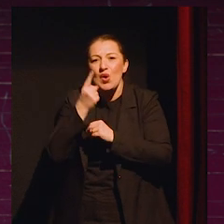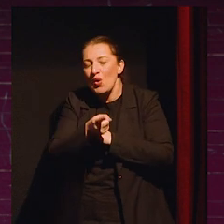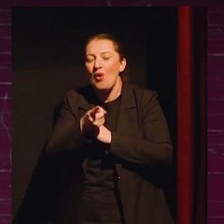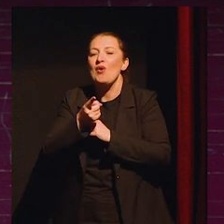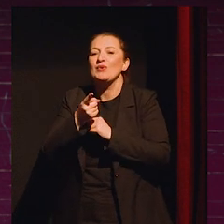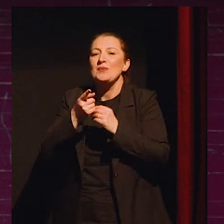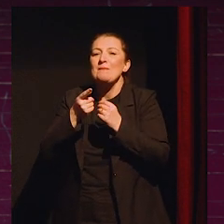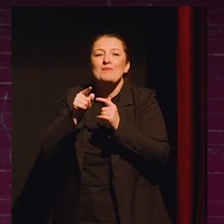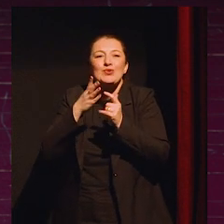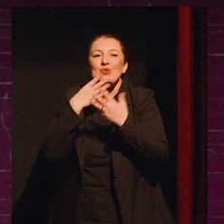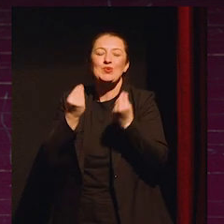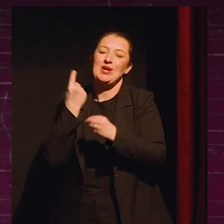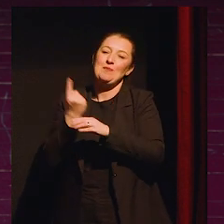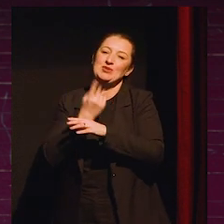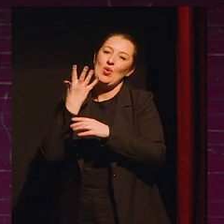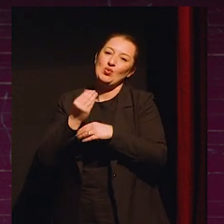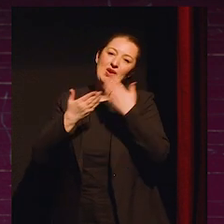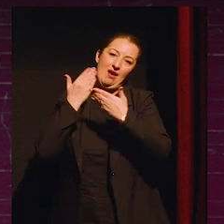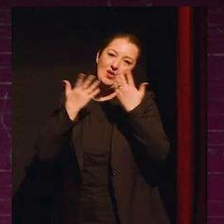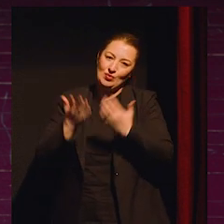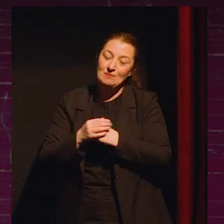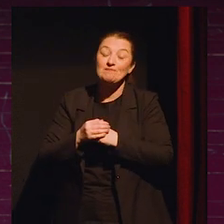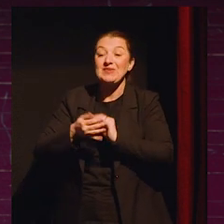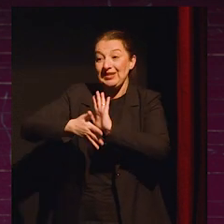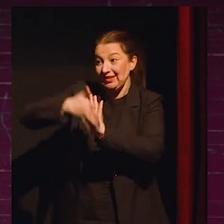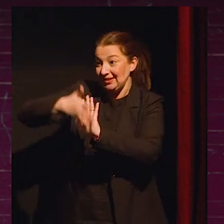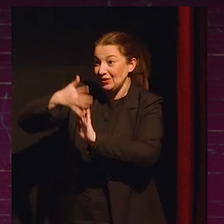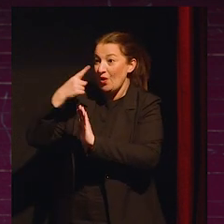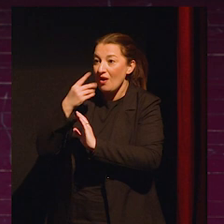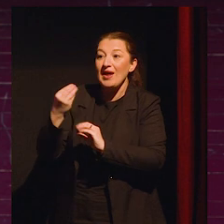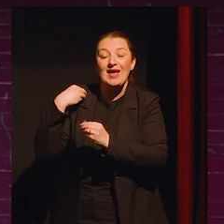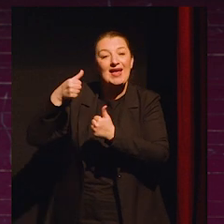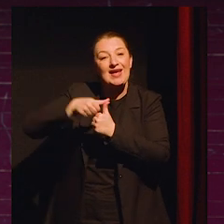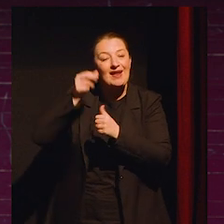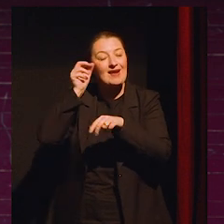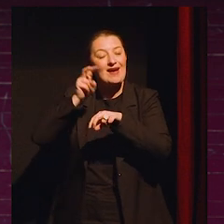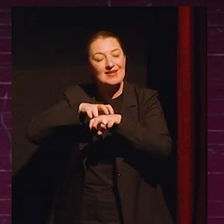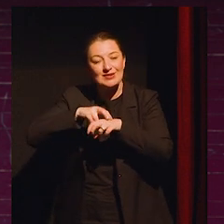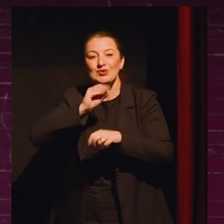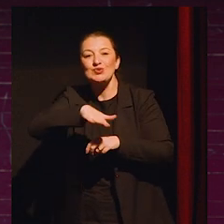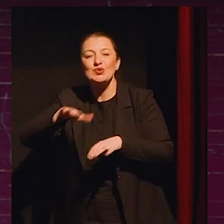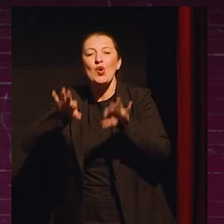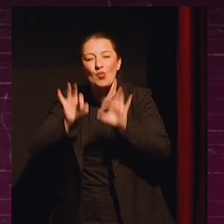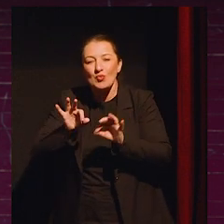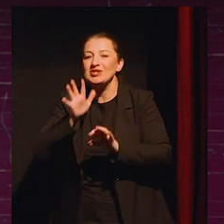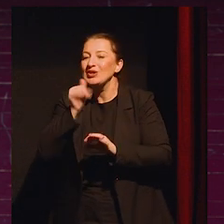they all really are, and what a beautiful thing this is. So that grownups remember once more, and children never forget.